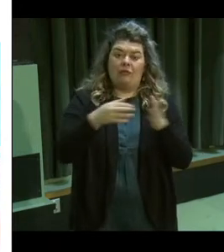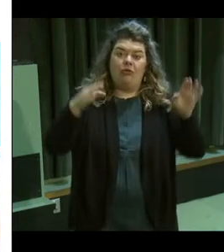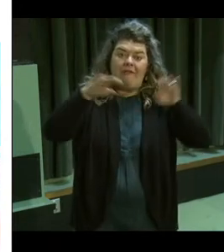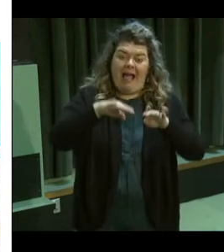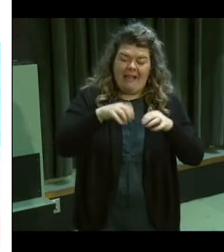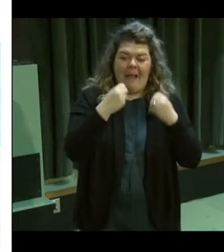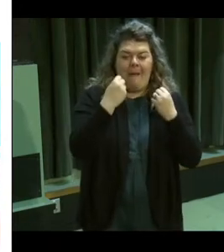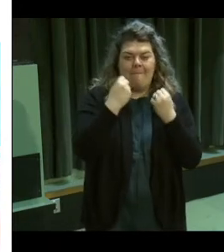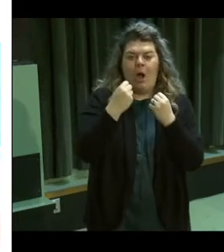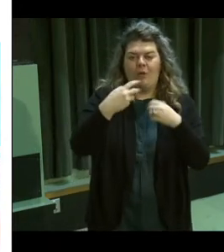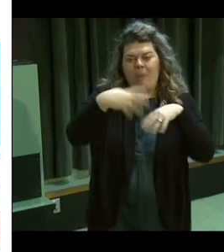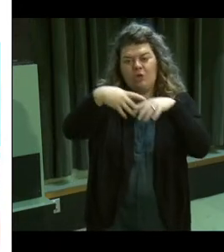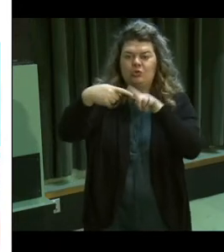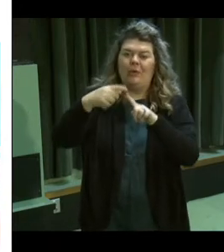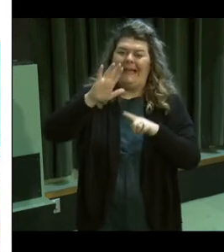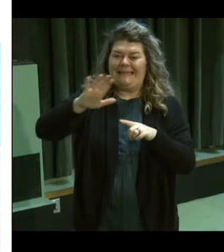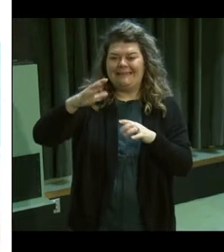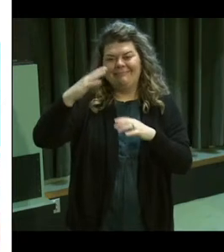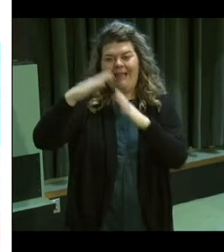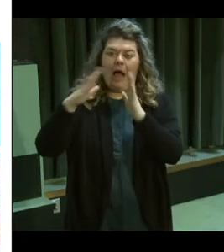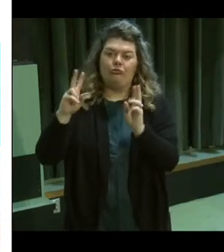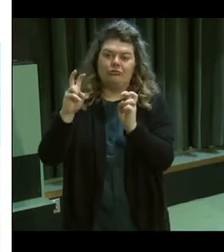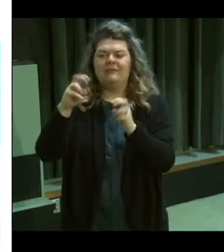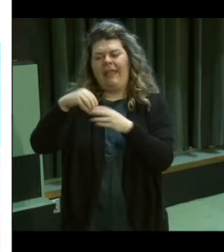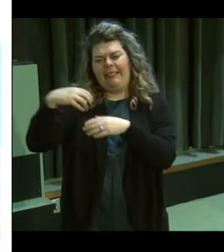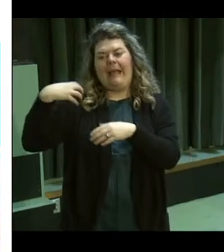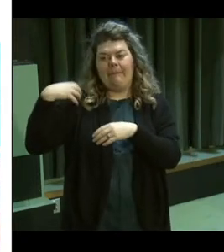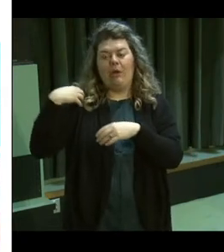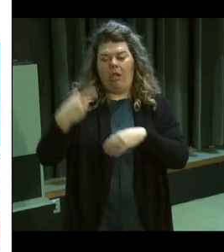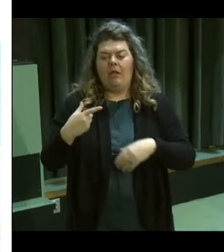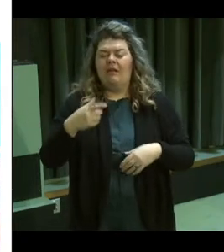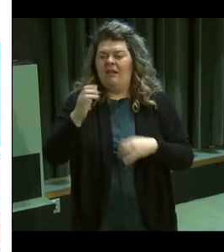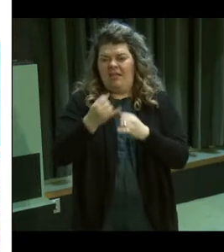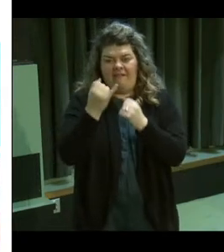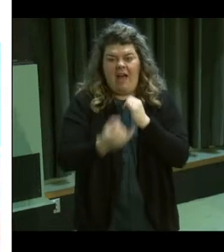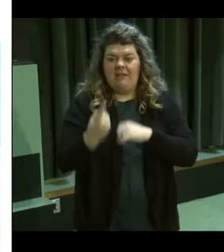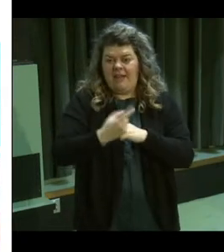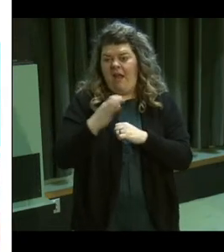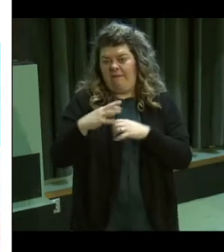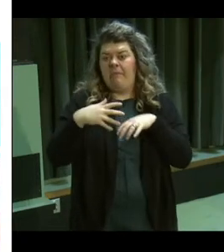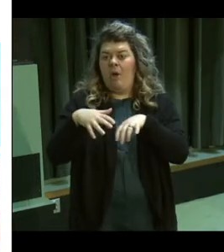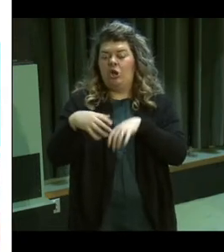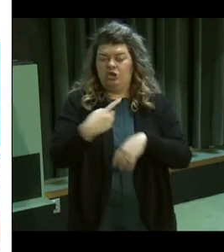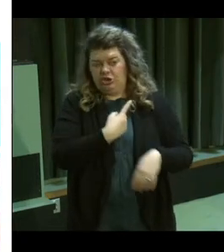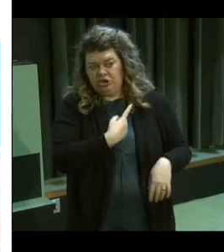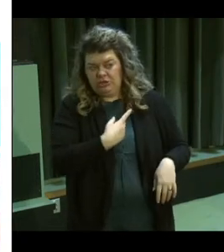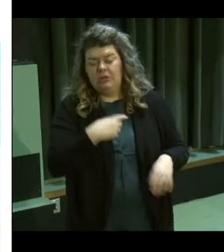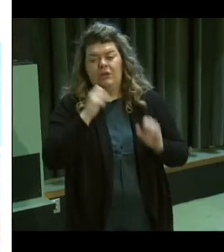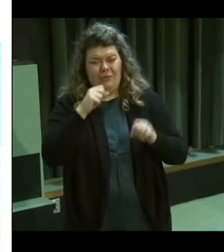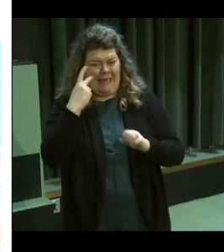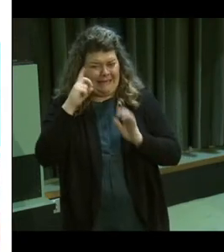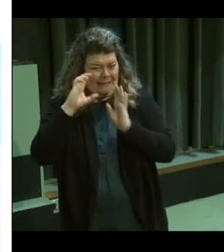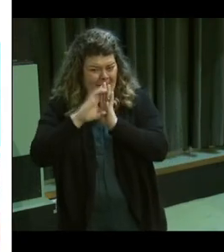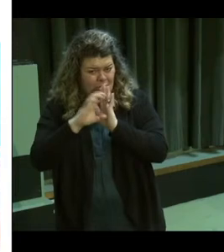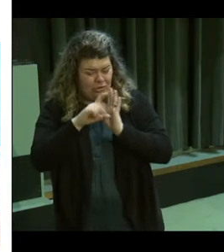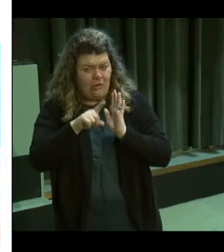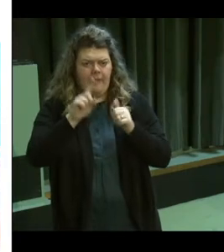in Sacramento to the Capitol,